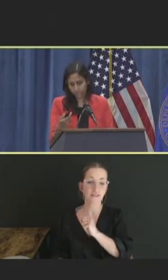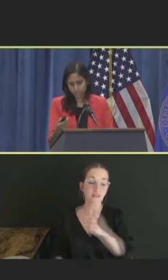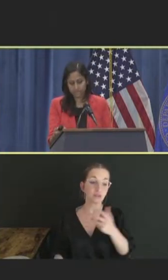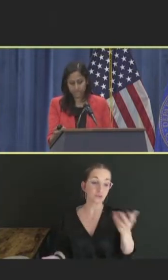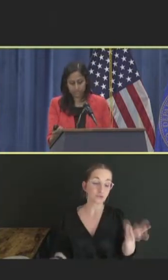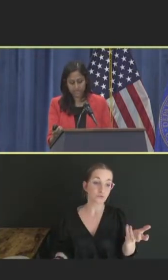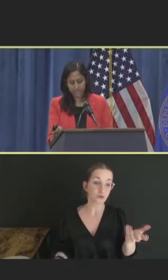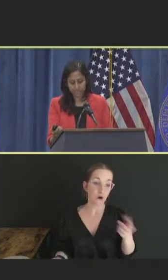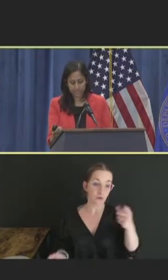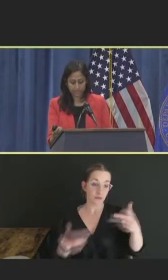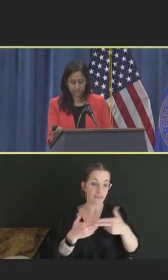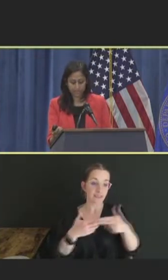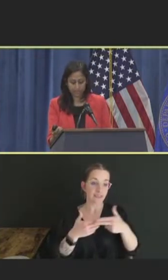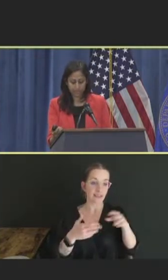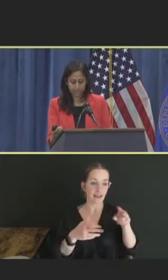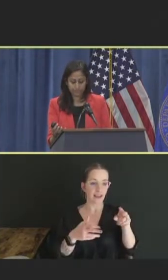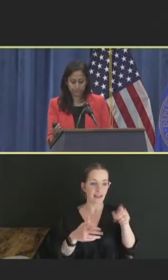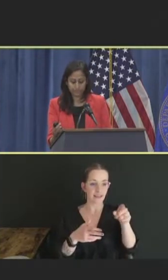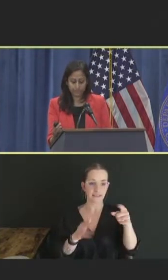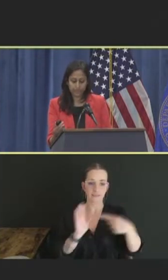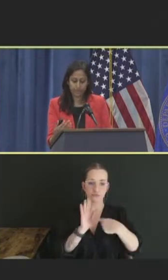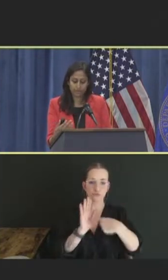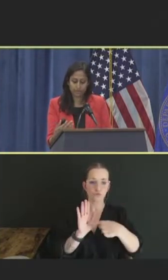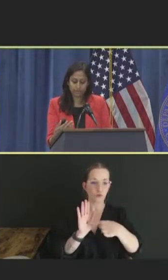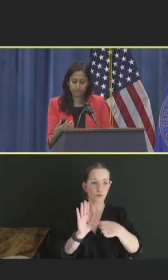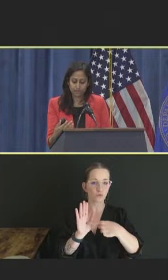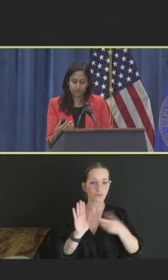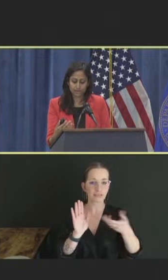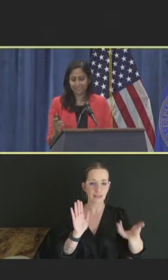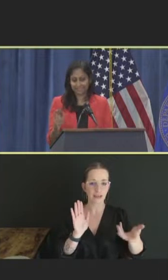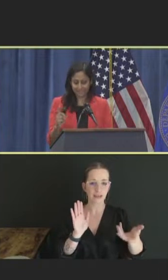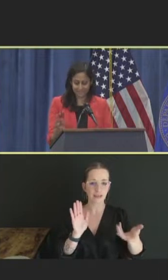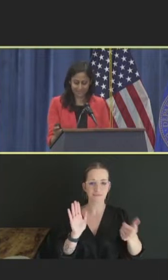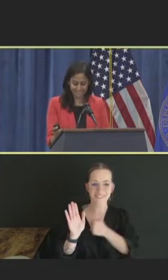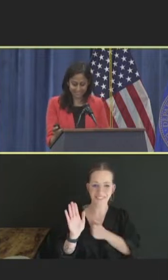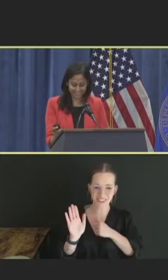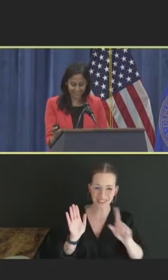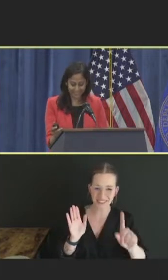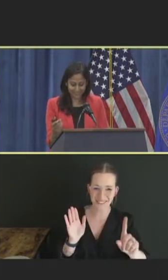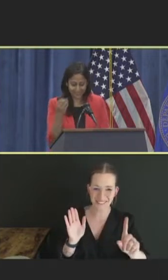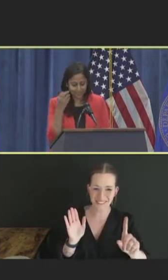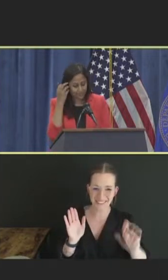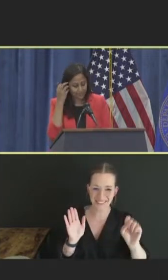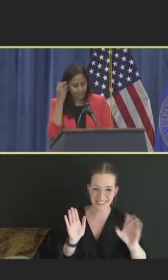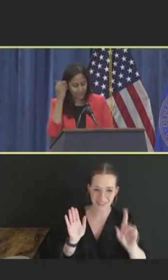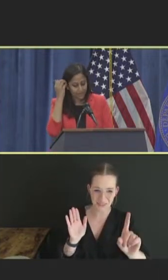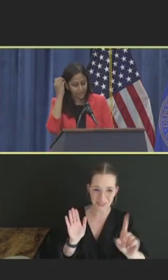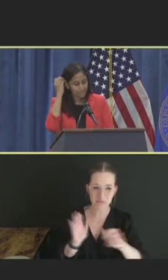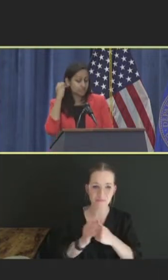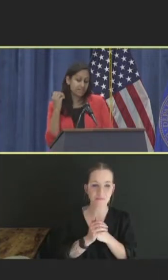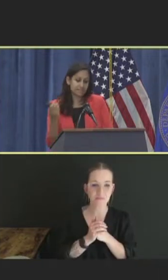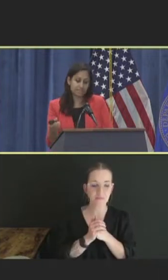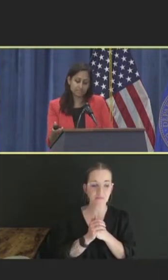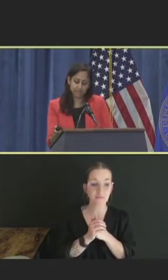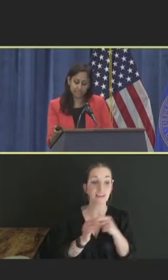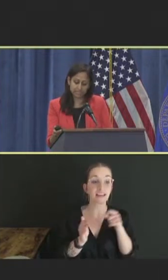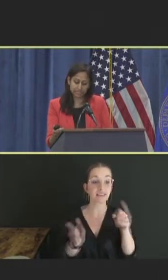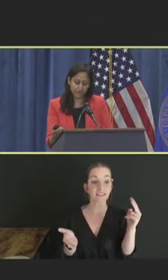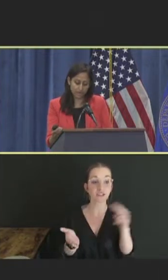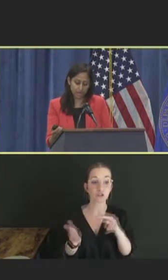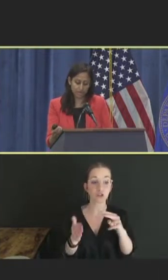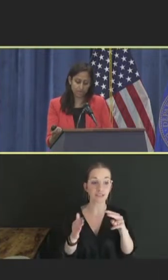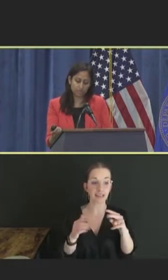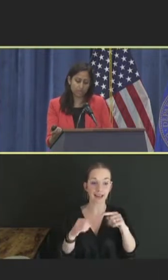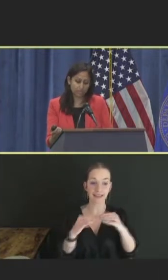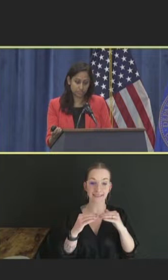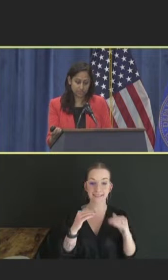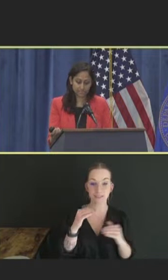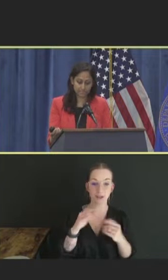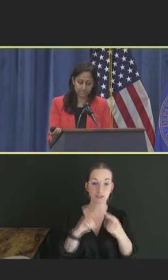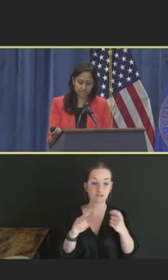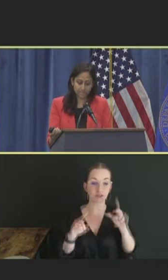This slide looks at the -- sorry, one second. This looks at the disparities from 2020 to present. So,